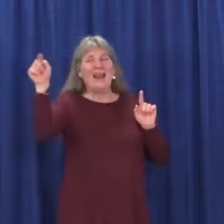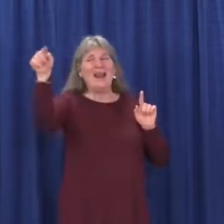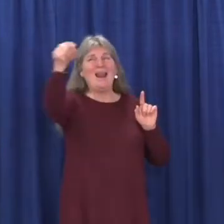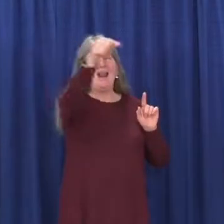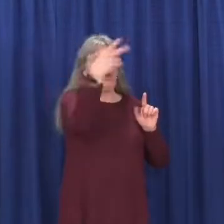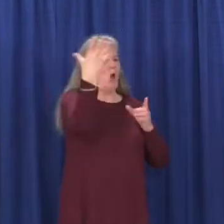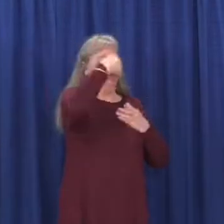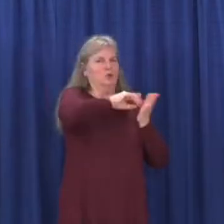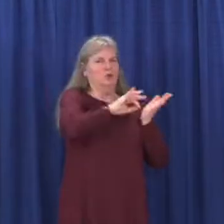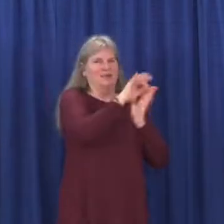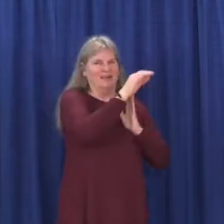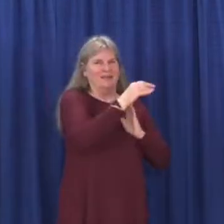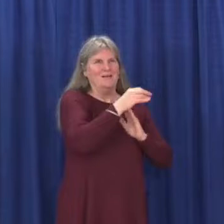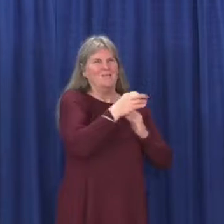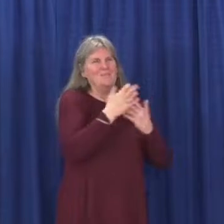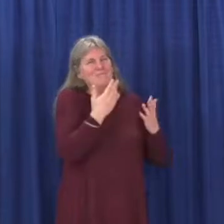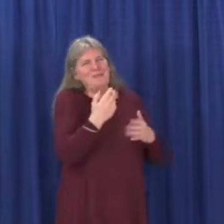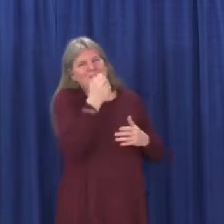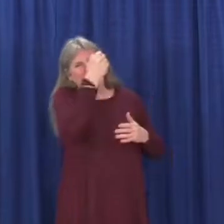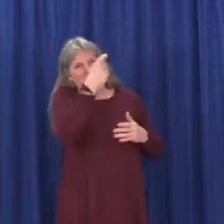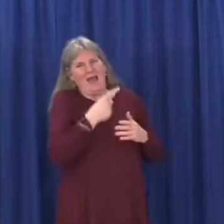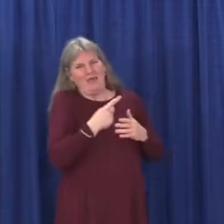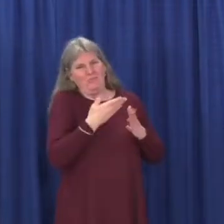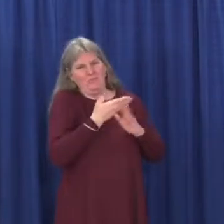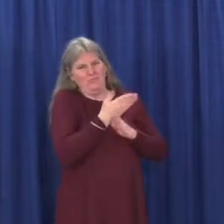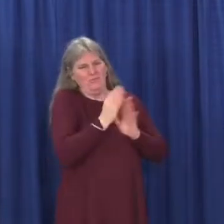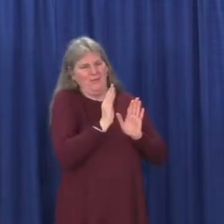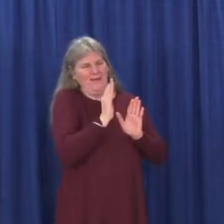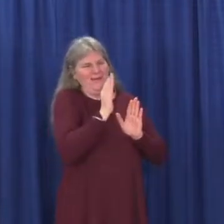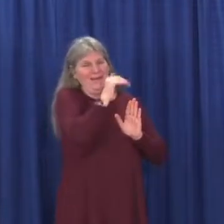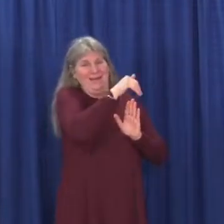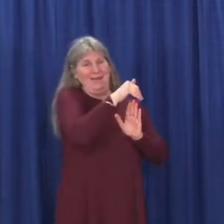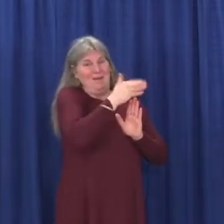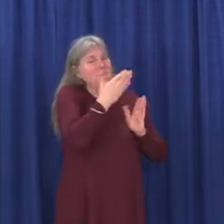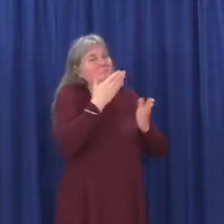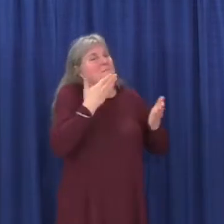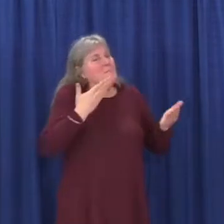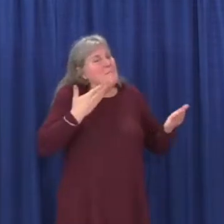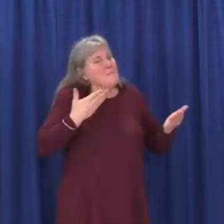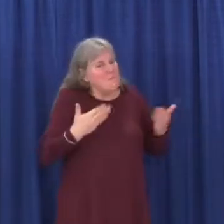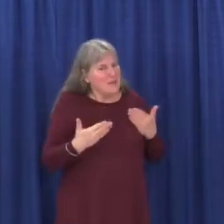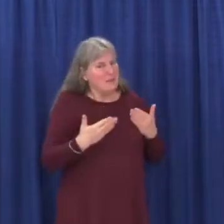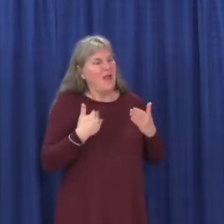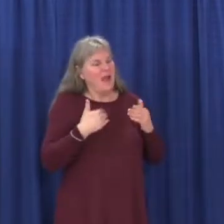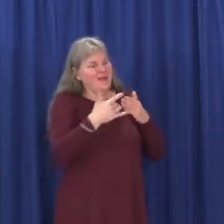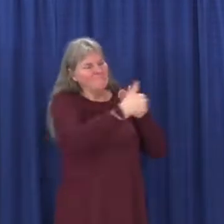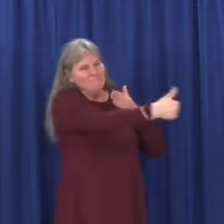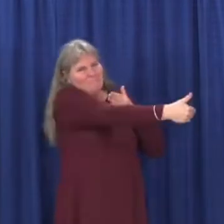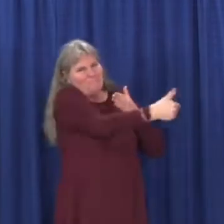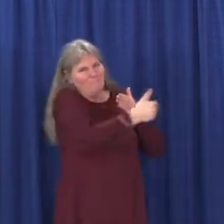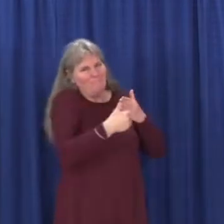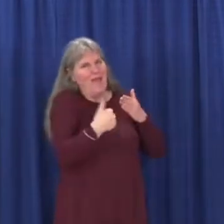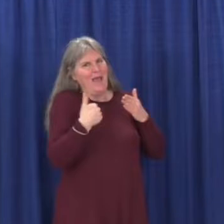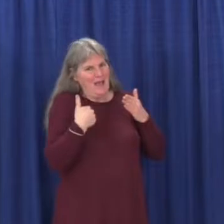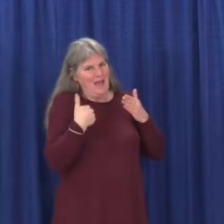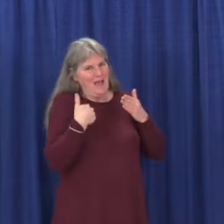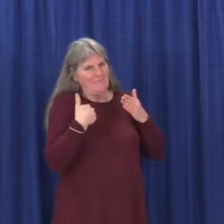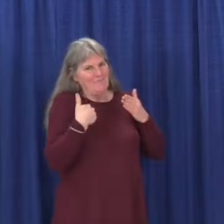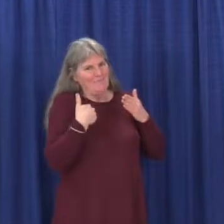We're halfway-- maybe a little over halfway through, and we have a ways to go. I also want to mention that one